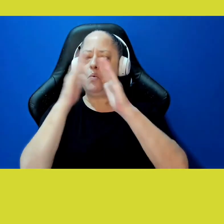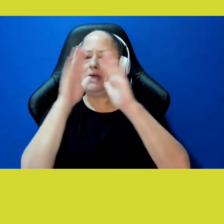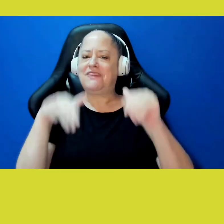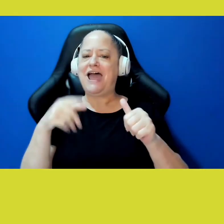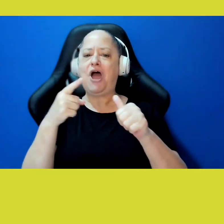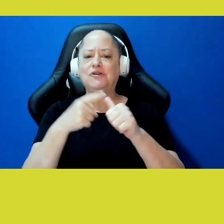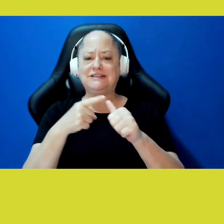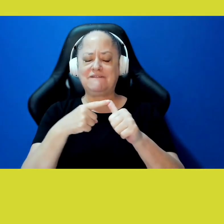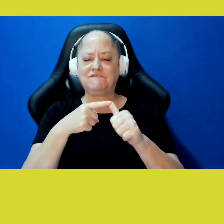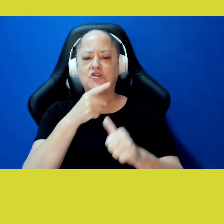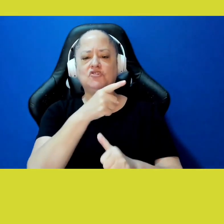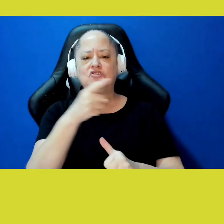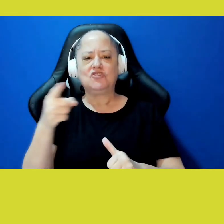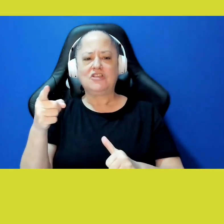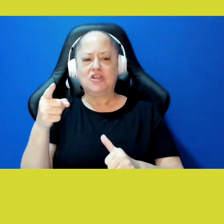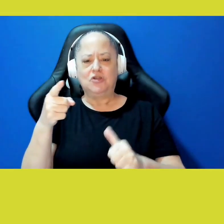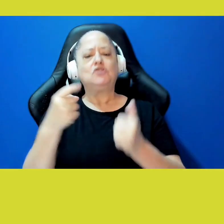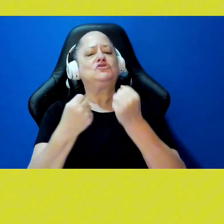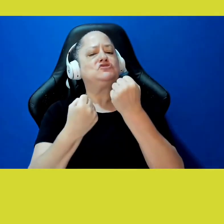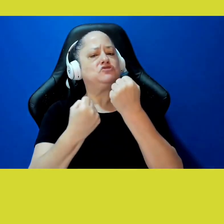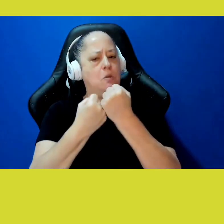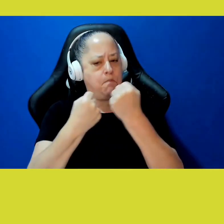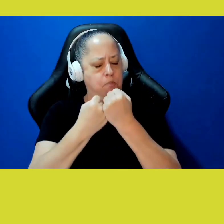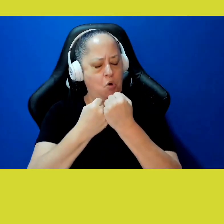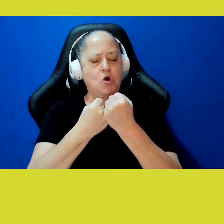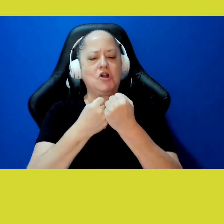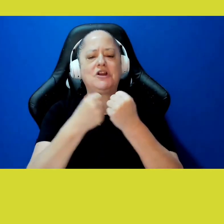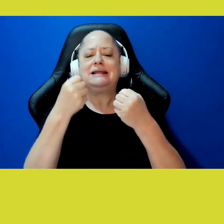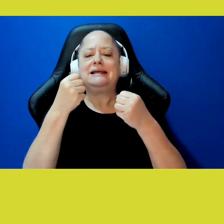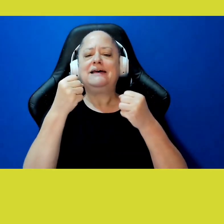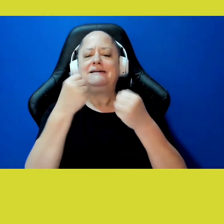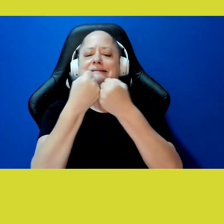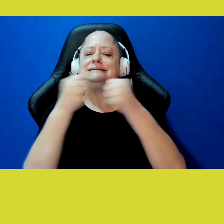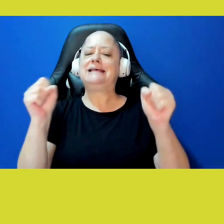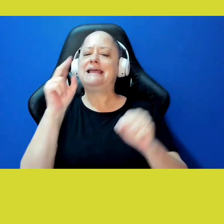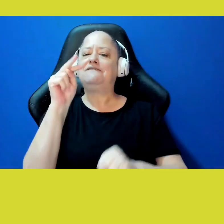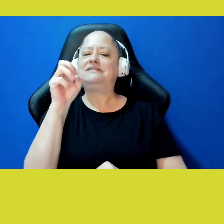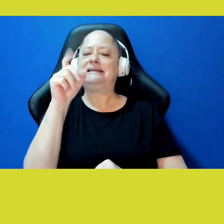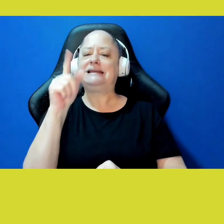know, they're being supportive like I said the safety net, and they standing by you no matter